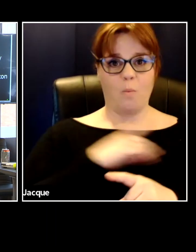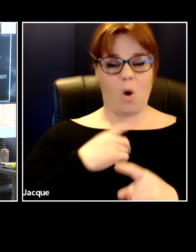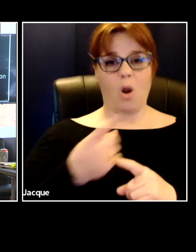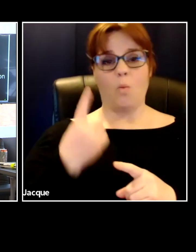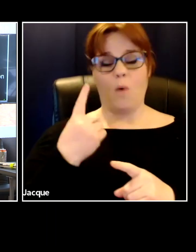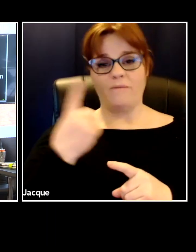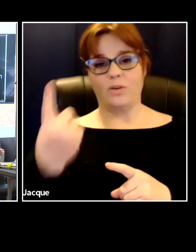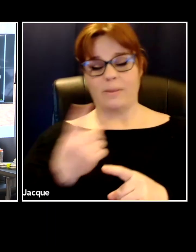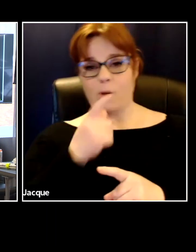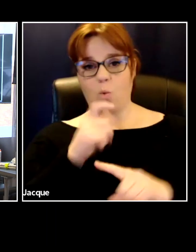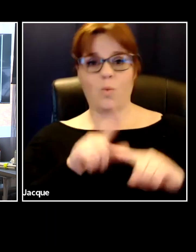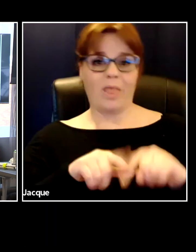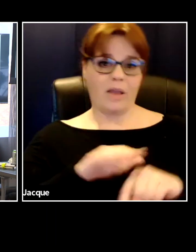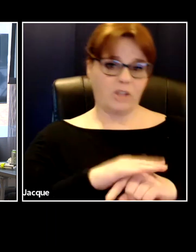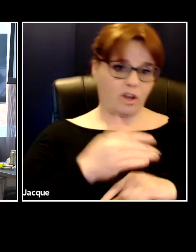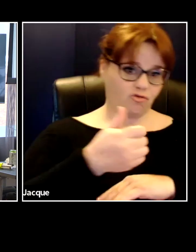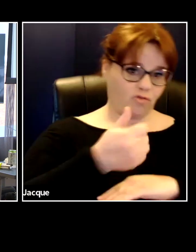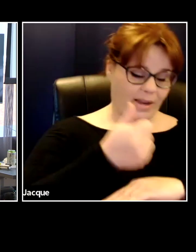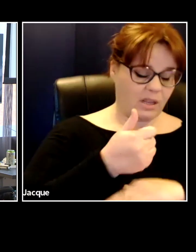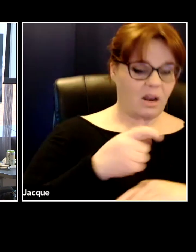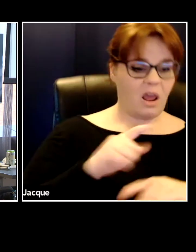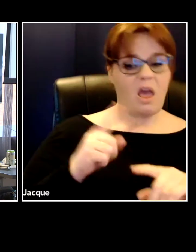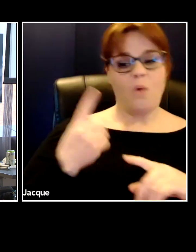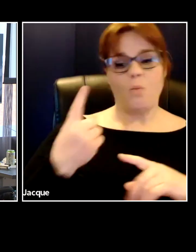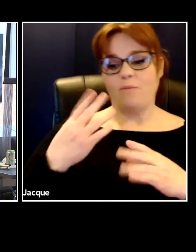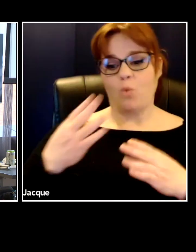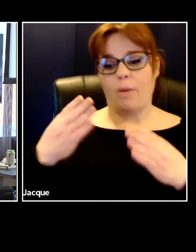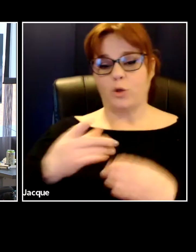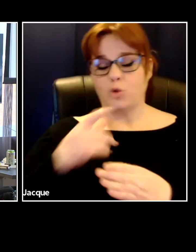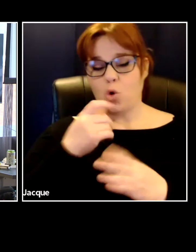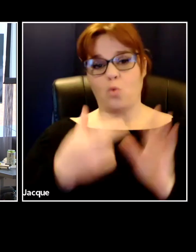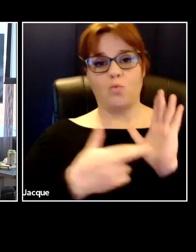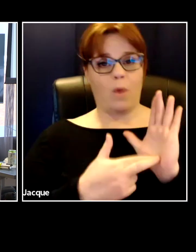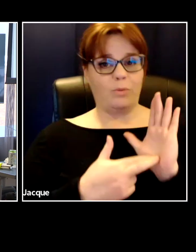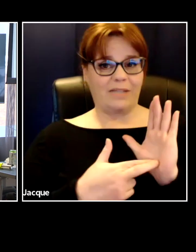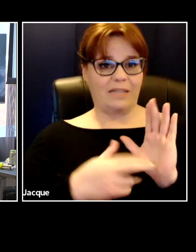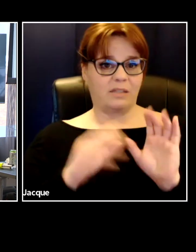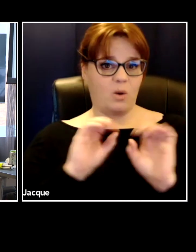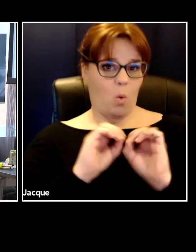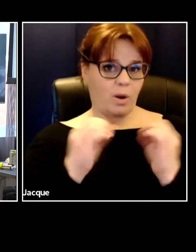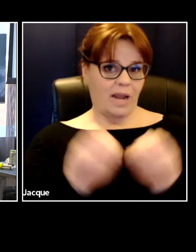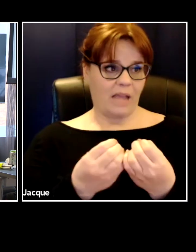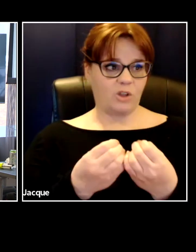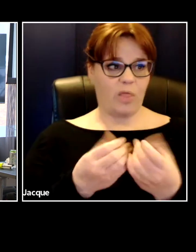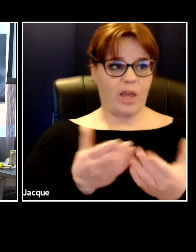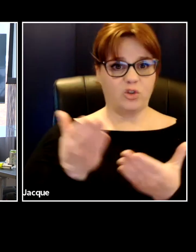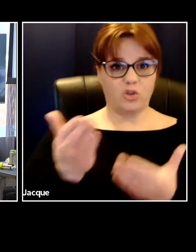on transit and one for a person who represents an organization that serves a transit reliant